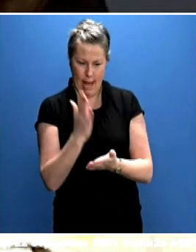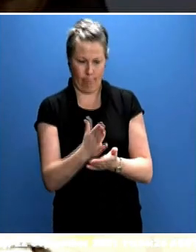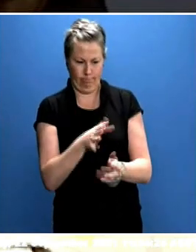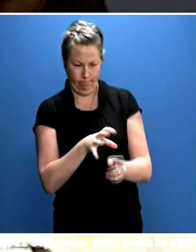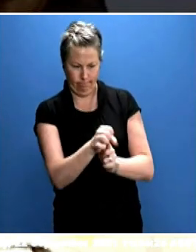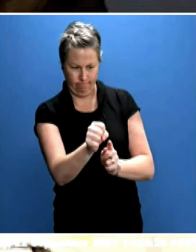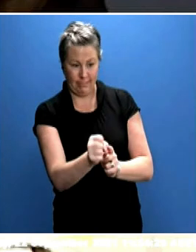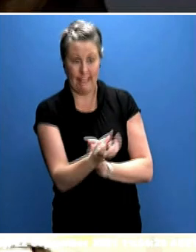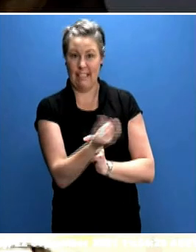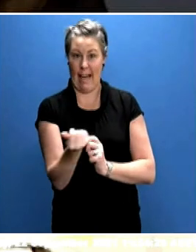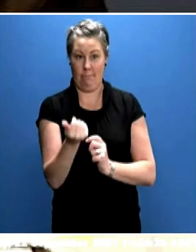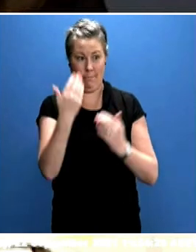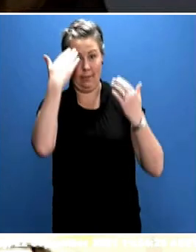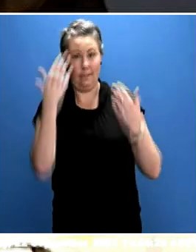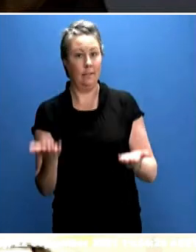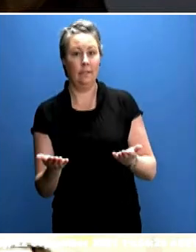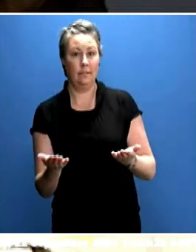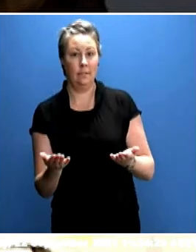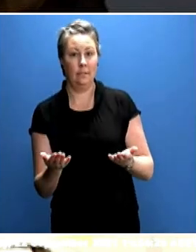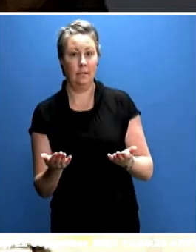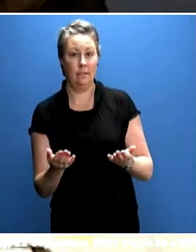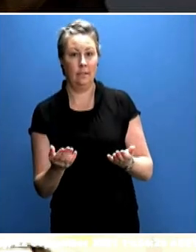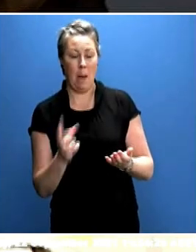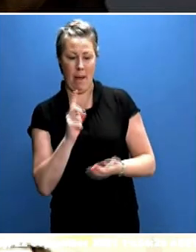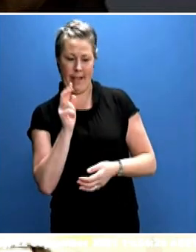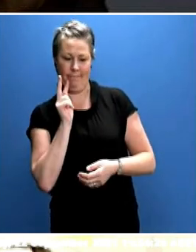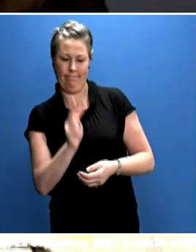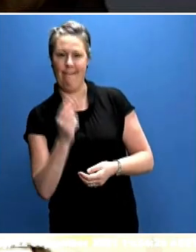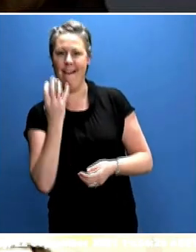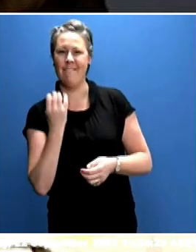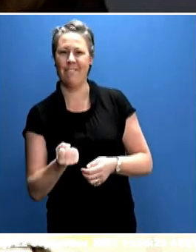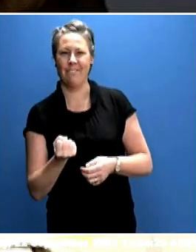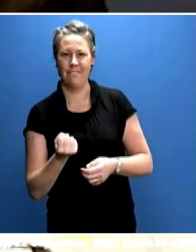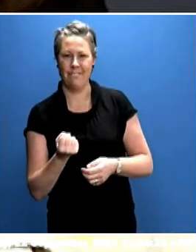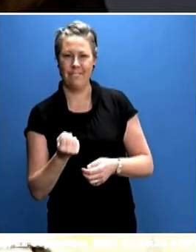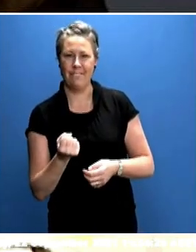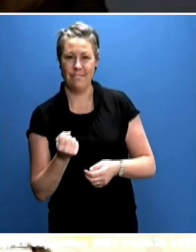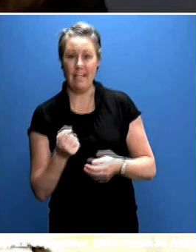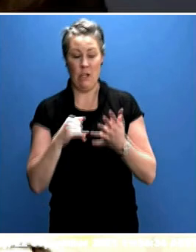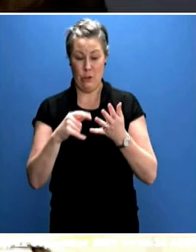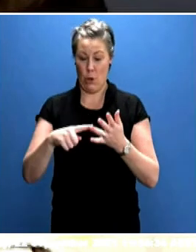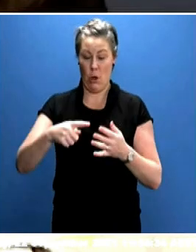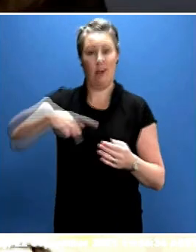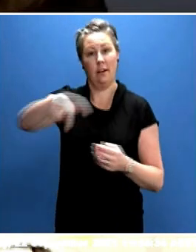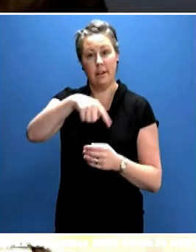And then, after spending multiple periods of time in Banksia Hill